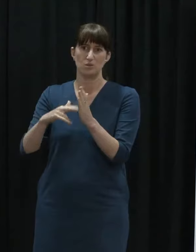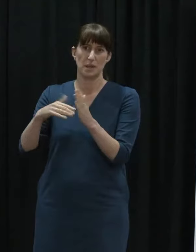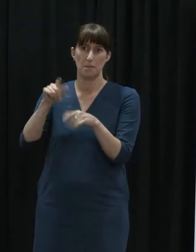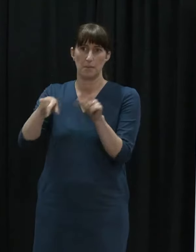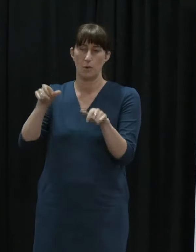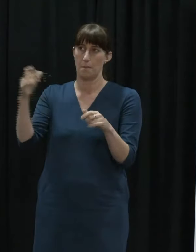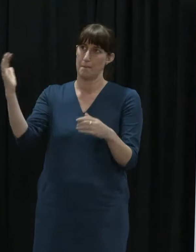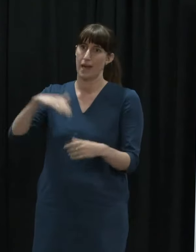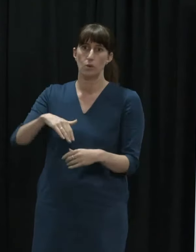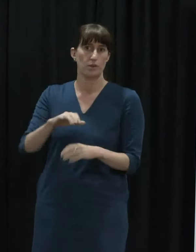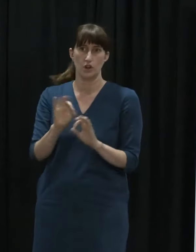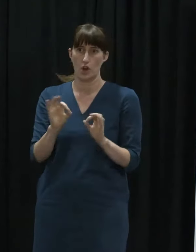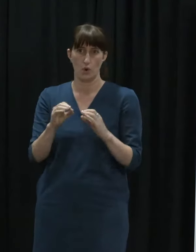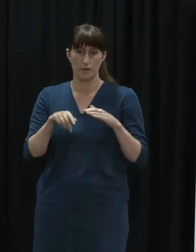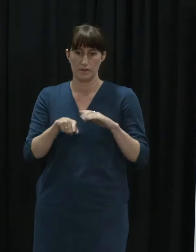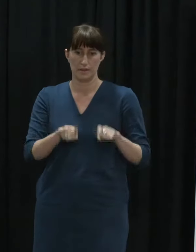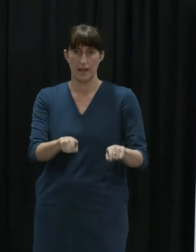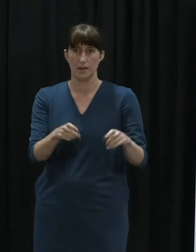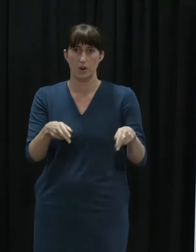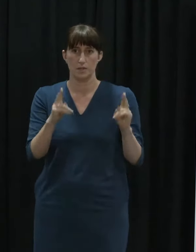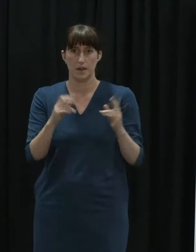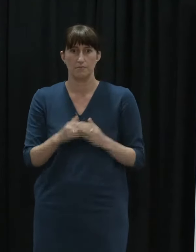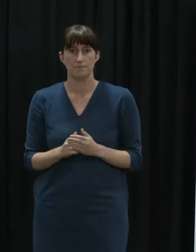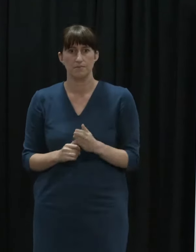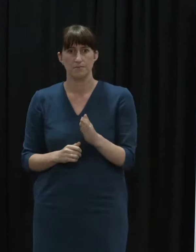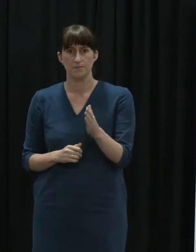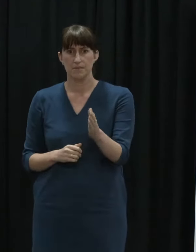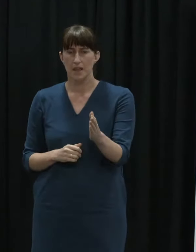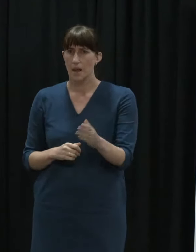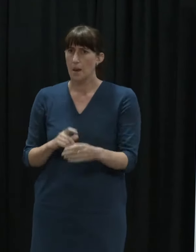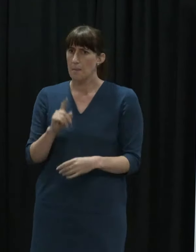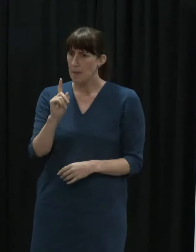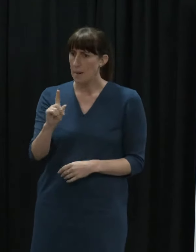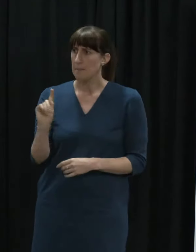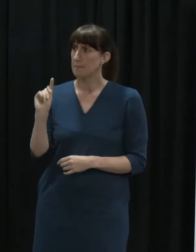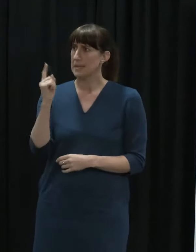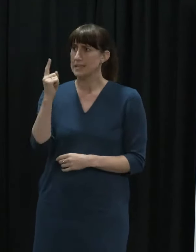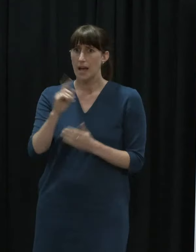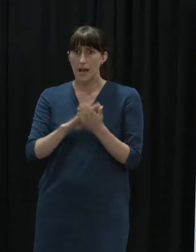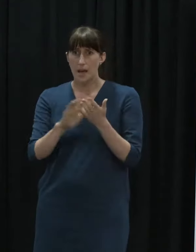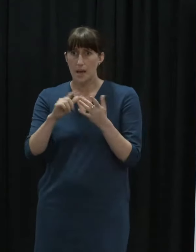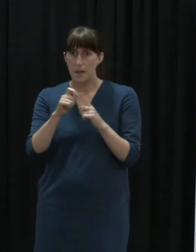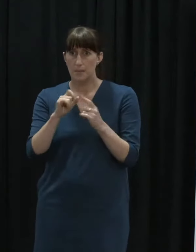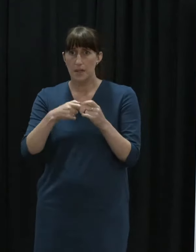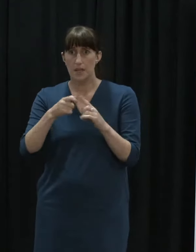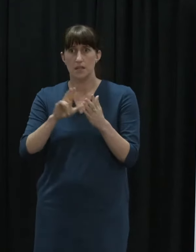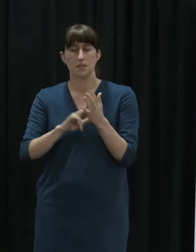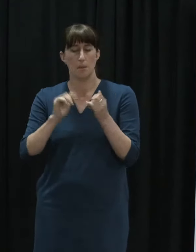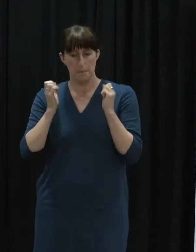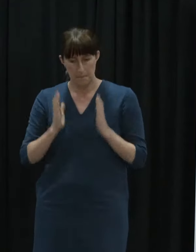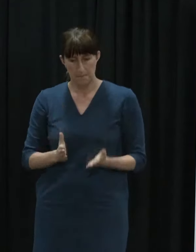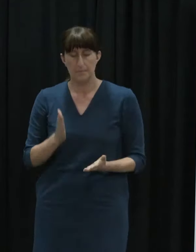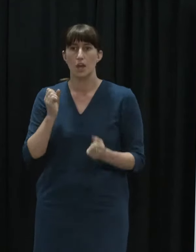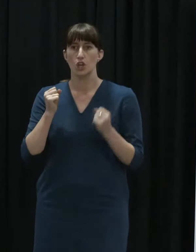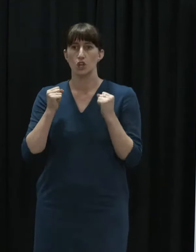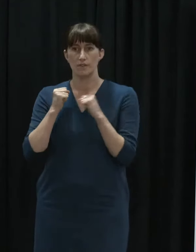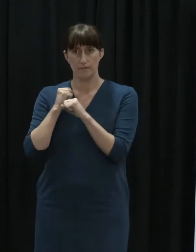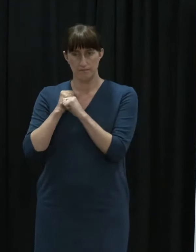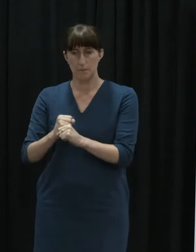and I wanted to notify people we would do that.